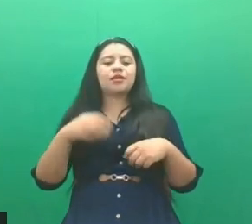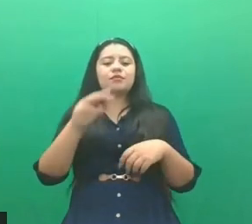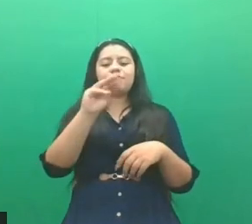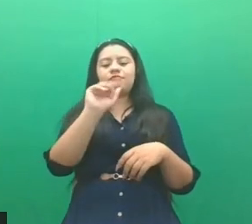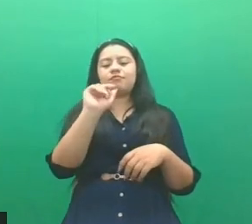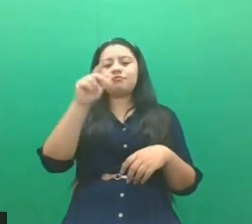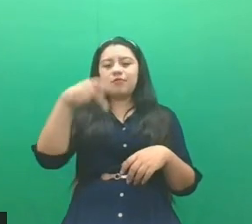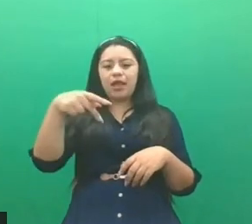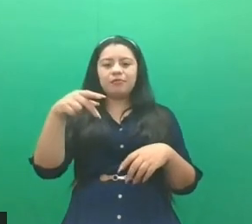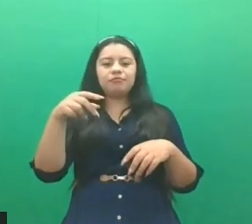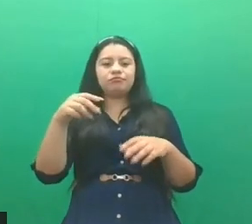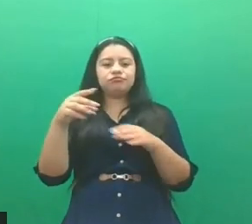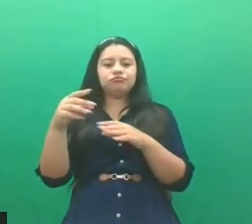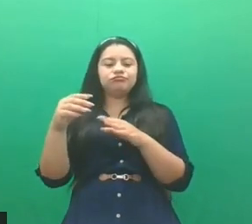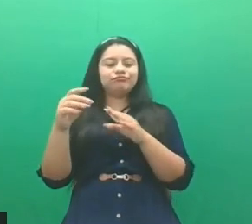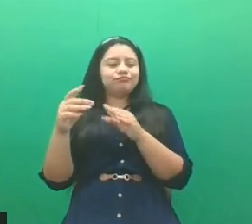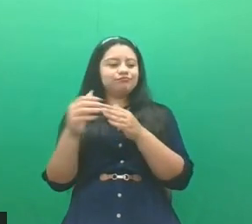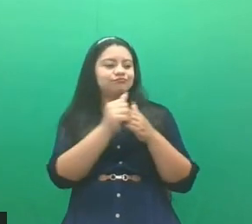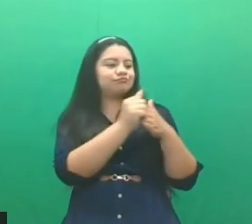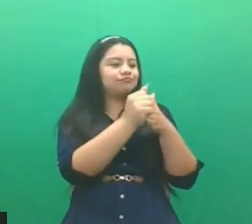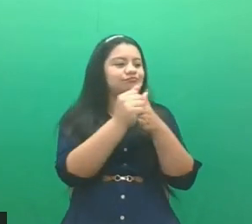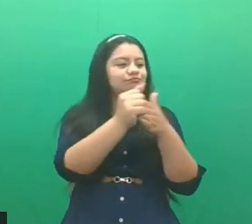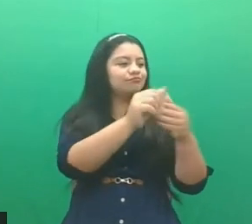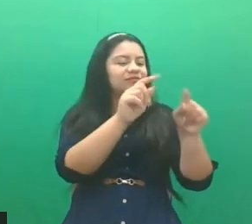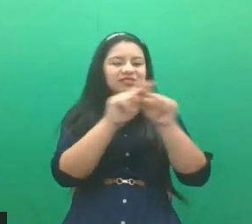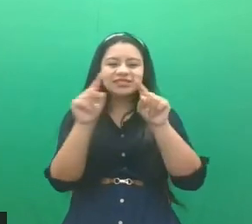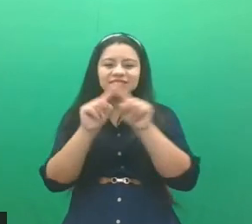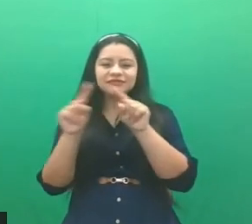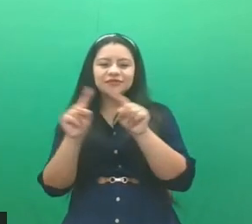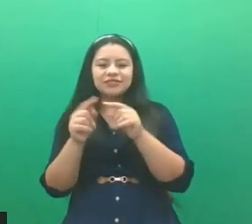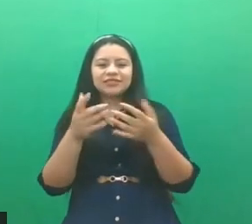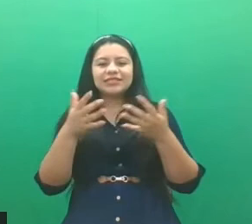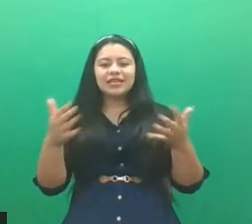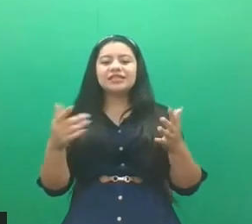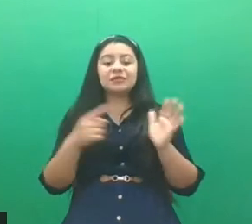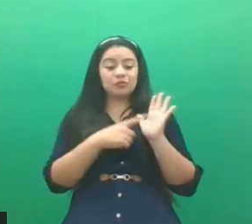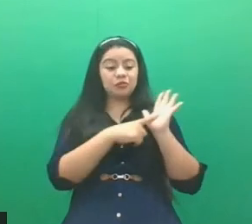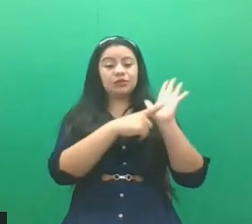against one another so that we could present that item wherever we wanted. So the human rights